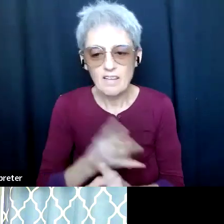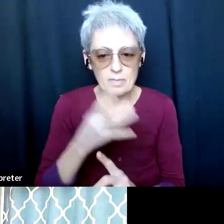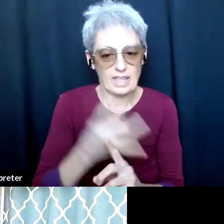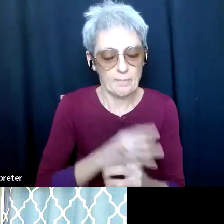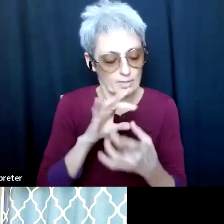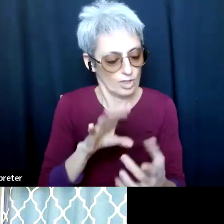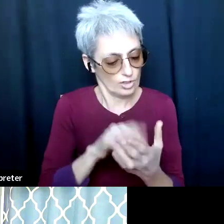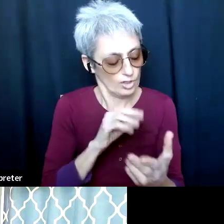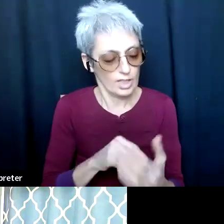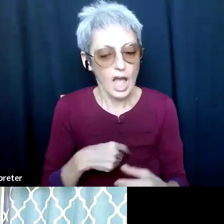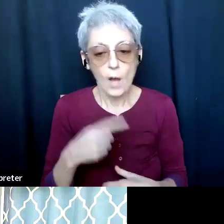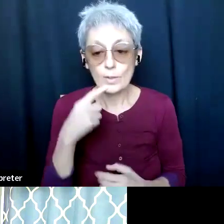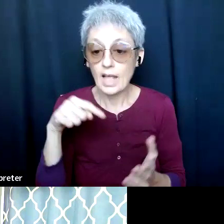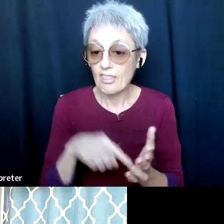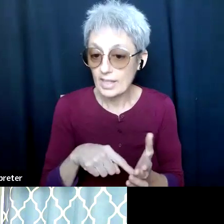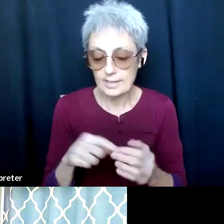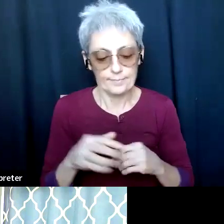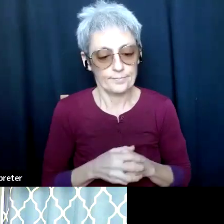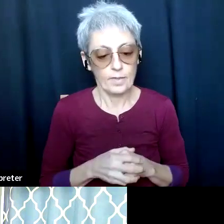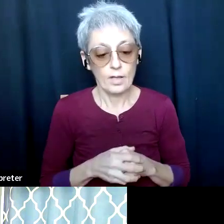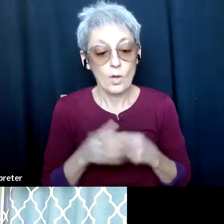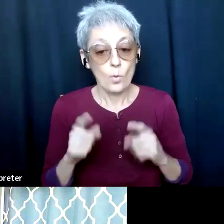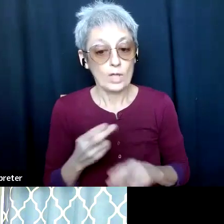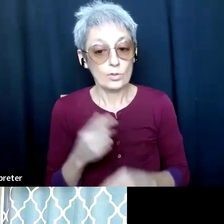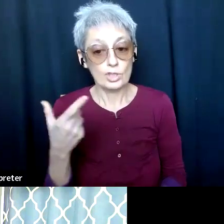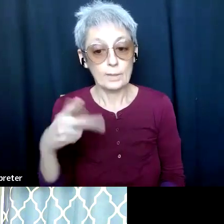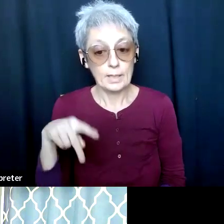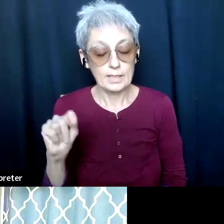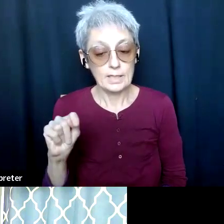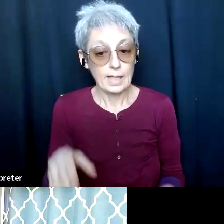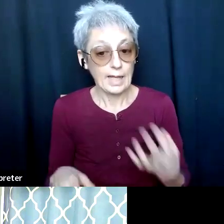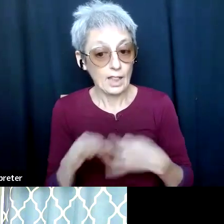So this is from an anonymous attendee. "I'm curious whether the participants sensitivity